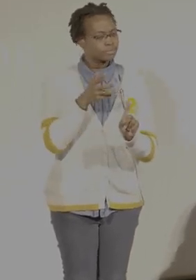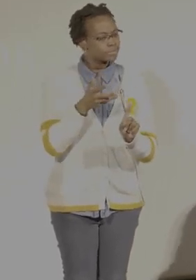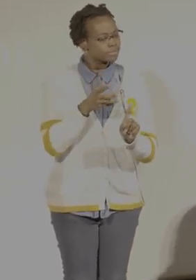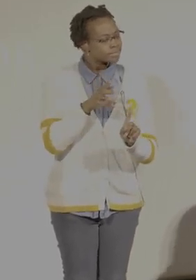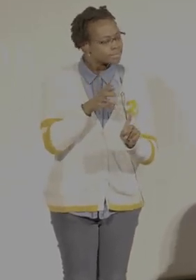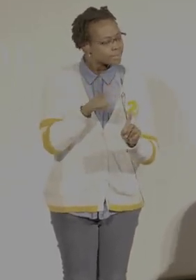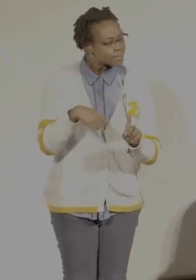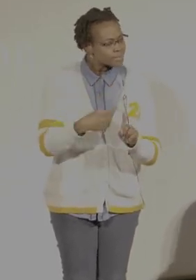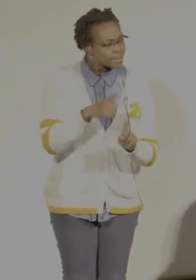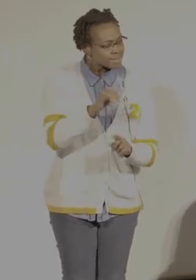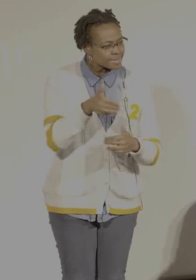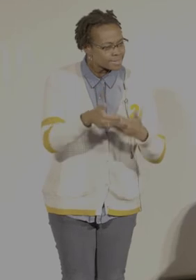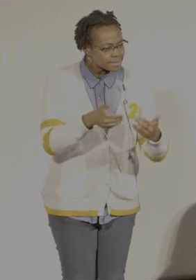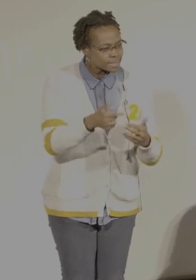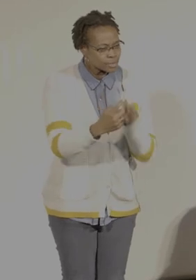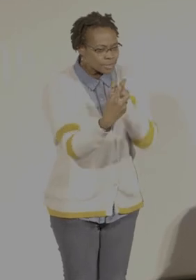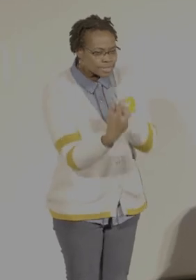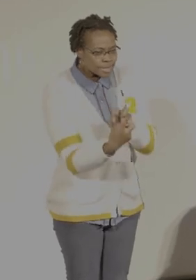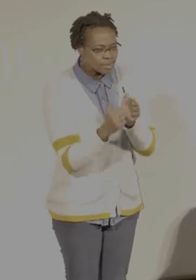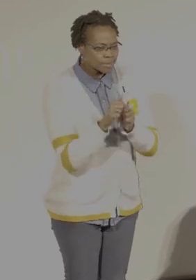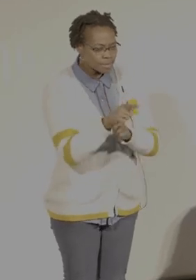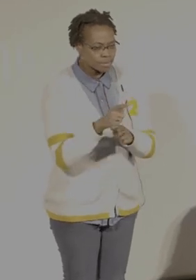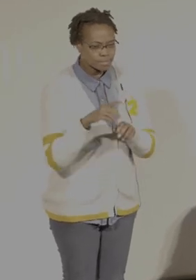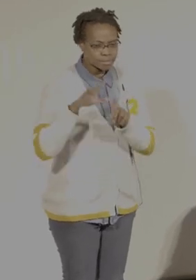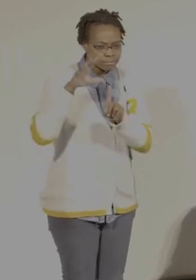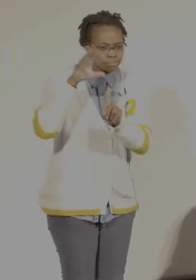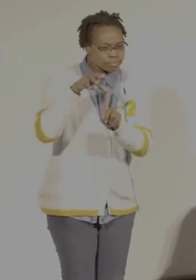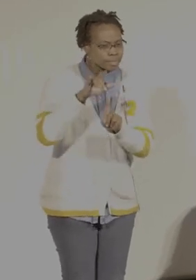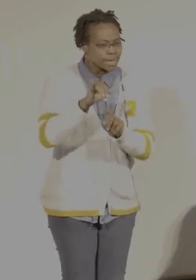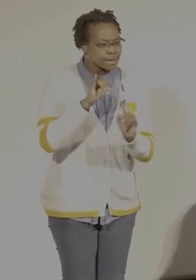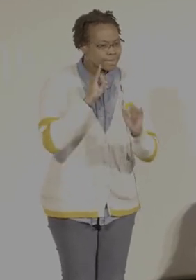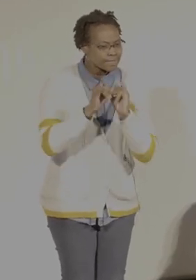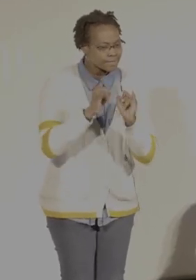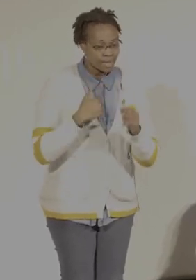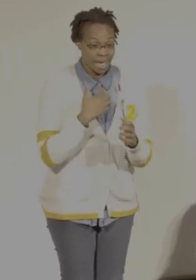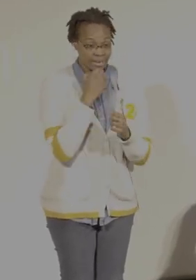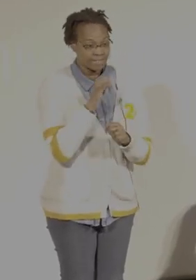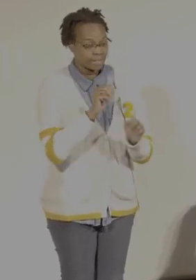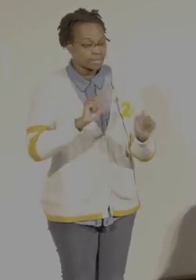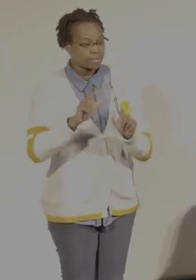At what point of the process did you sit down with him to shoot that interview? And I love this scene too, where Maria checks